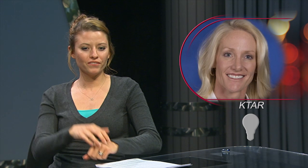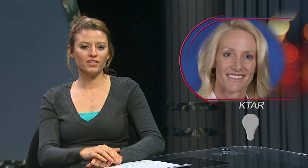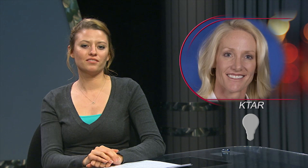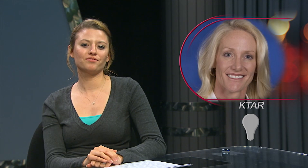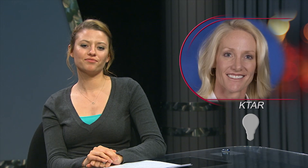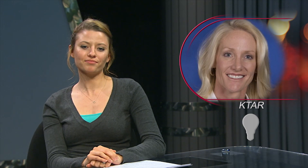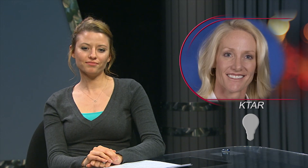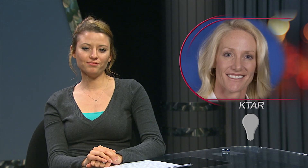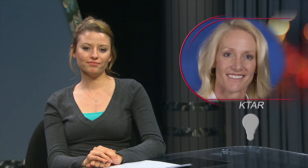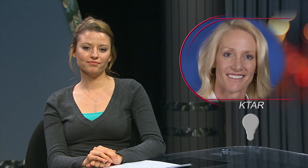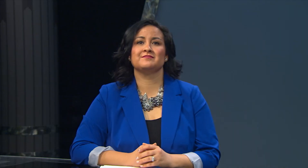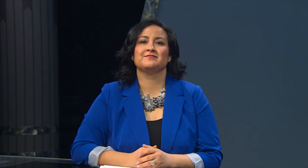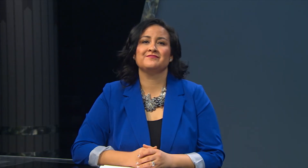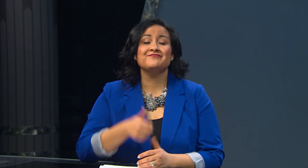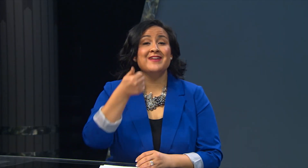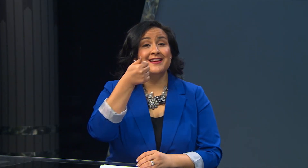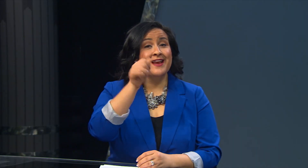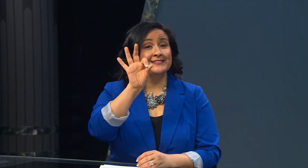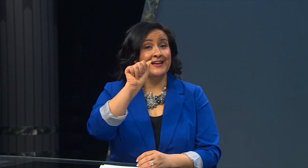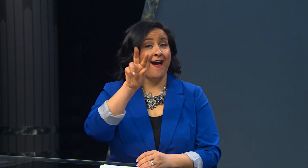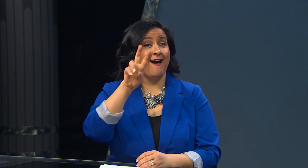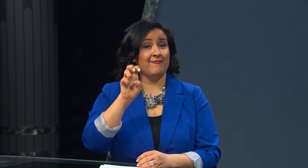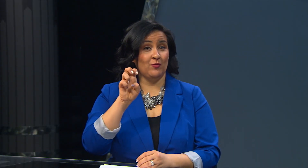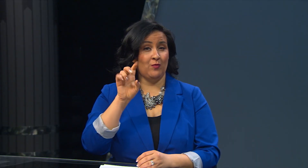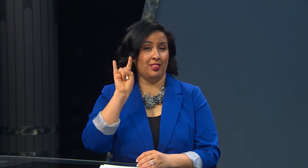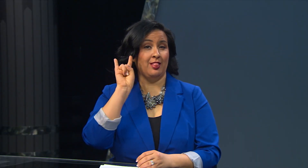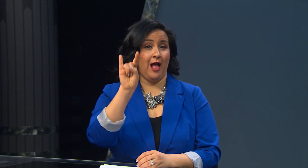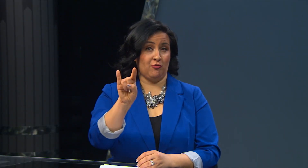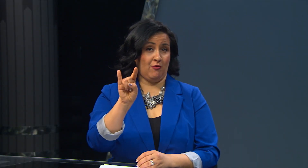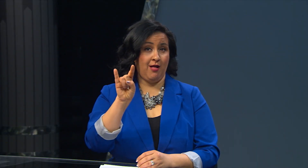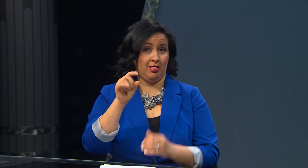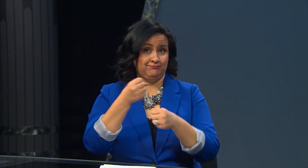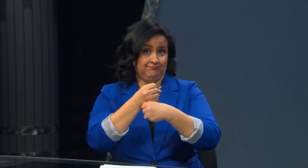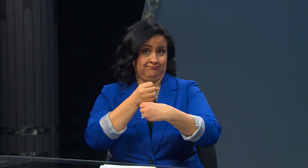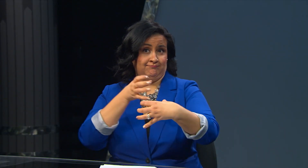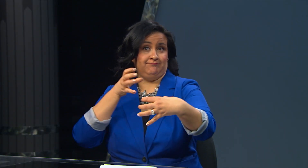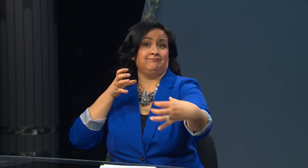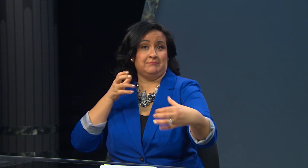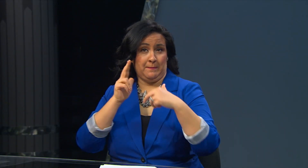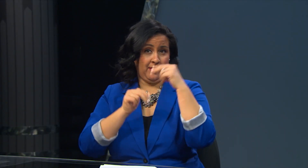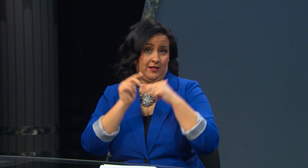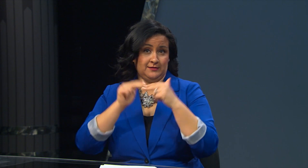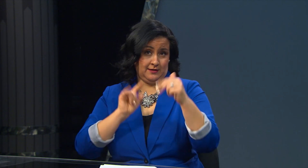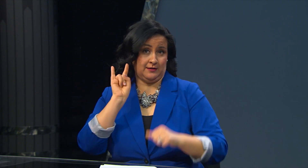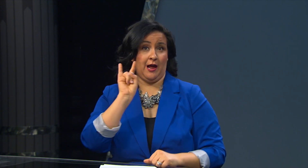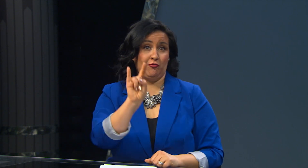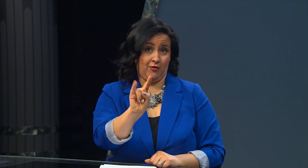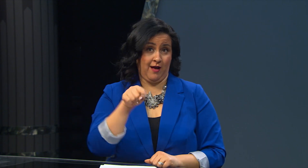A REWARDS PROGRAM WAS SET UP FOR SHOPPERS ALONG 19TH AVENUE BECAUSE OF CONSTRUCTION